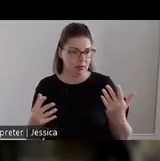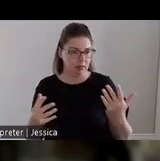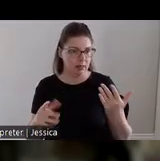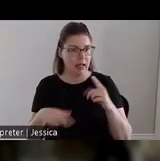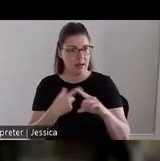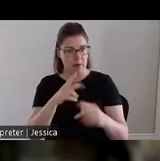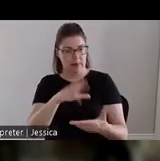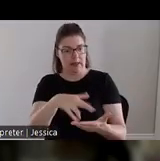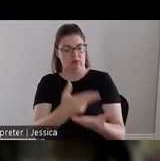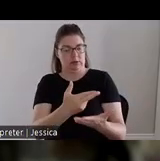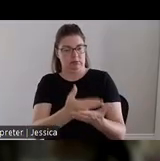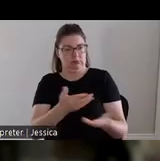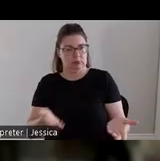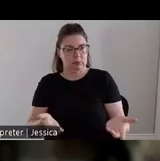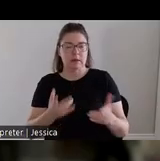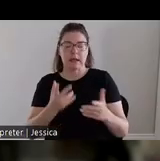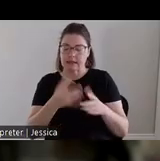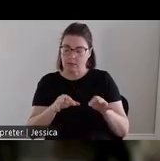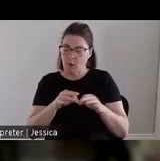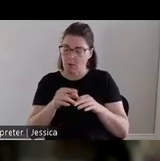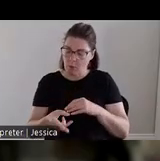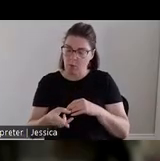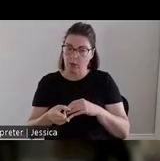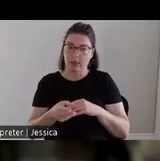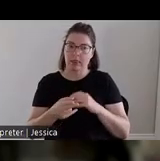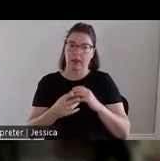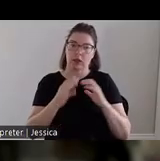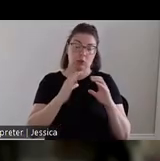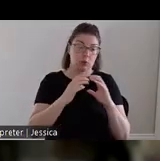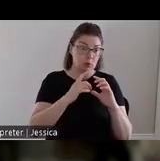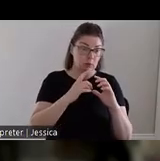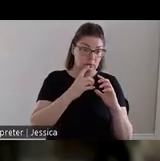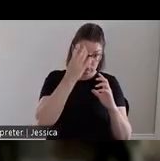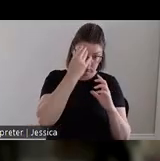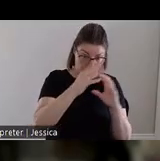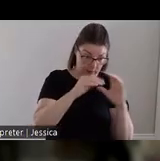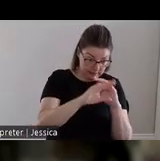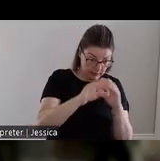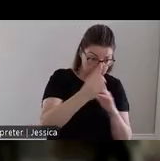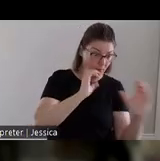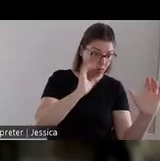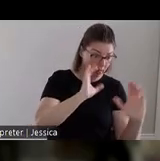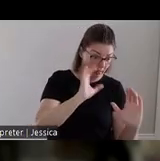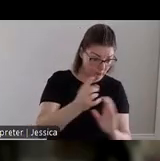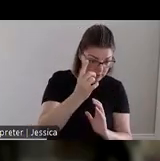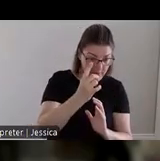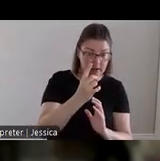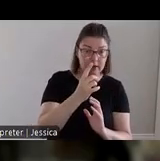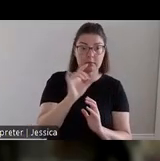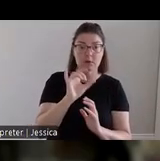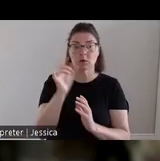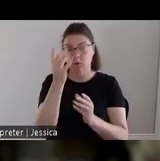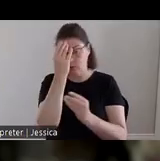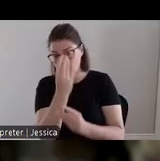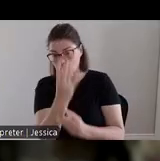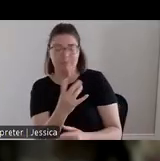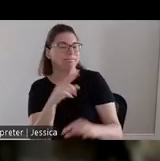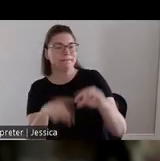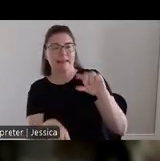resource. And it's important that it be both: that it, that it communicate what's accessible for somebody who's searching for a particular thing, but also what's inaccessible for somebody